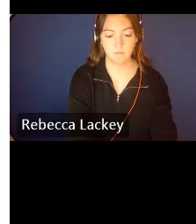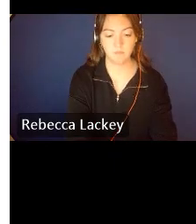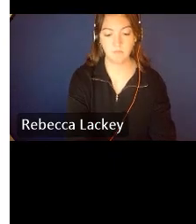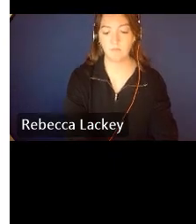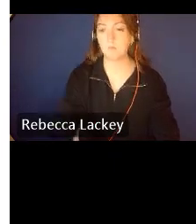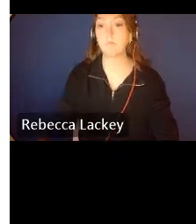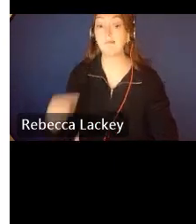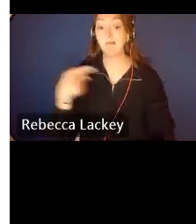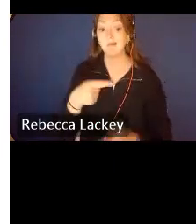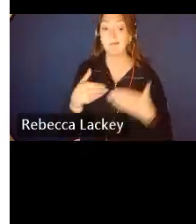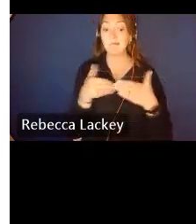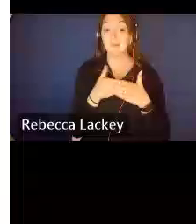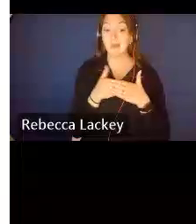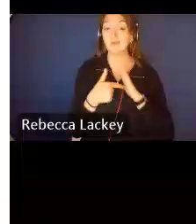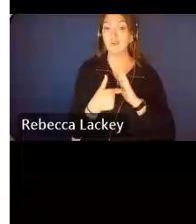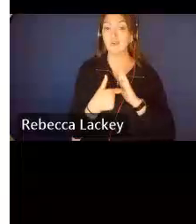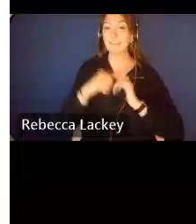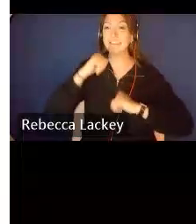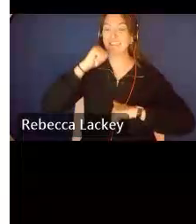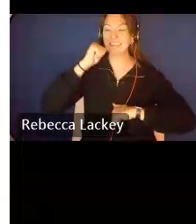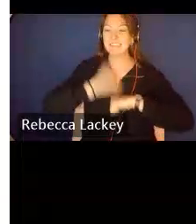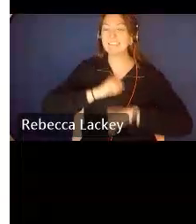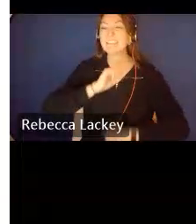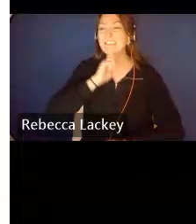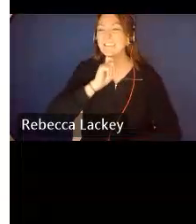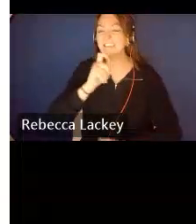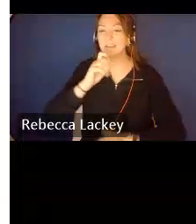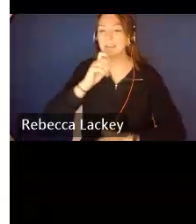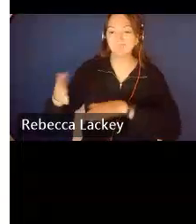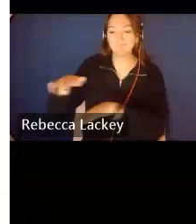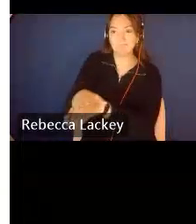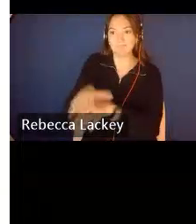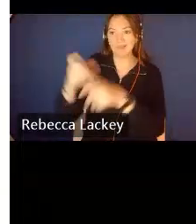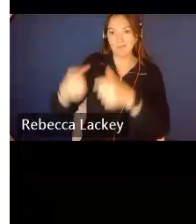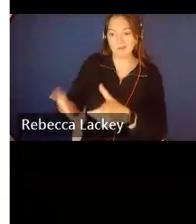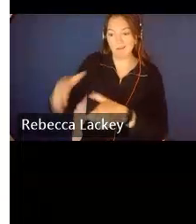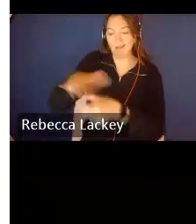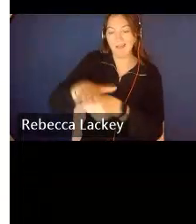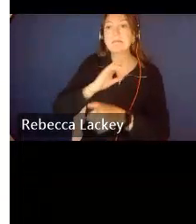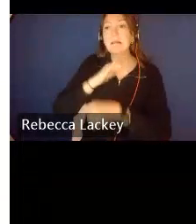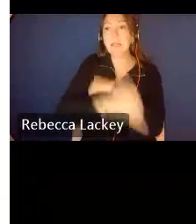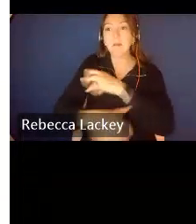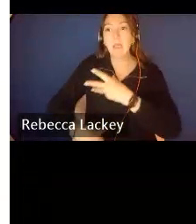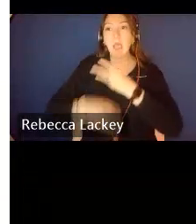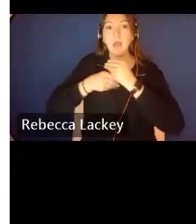This slide shows a steel plate over the pothole. The county added the plate to ensure that vehicles